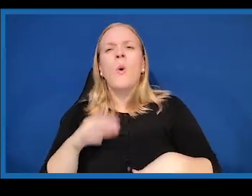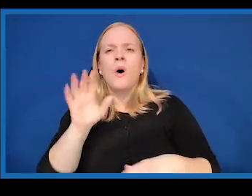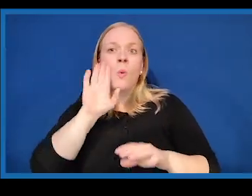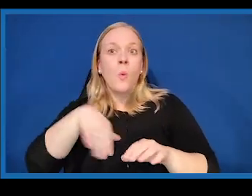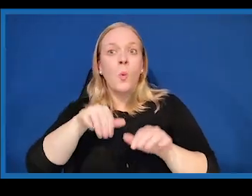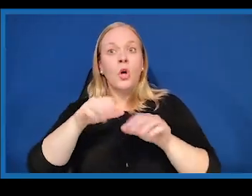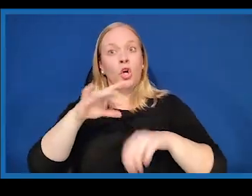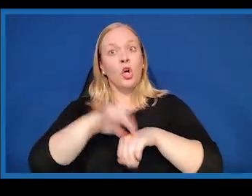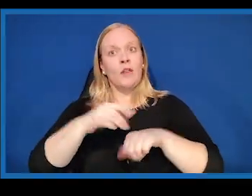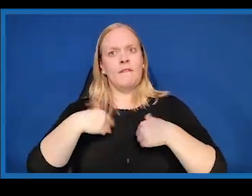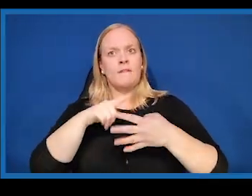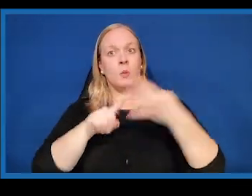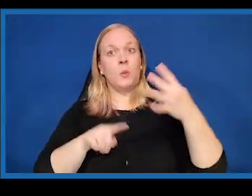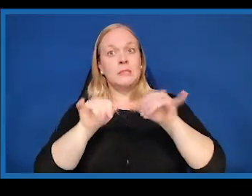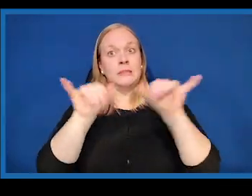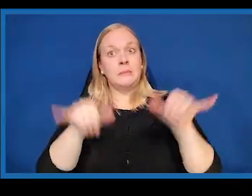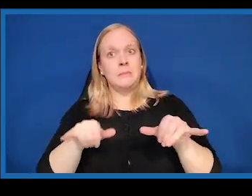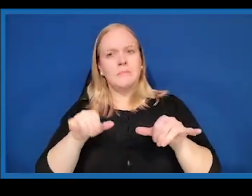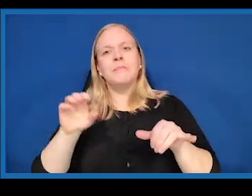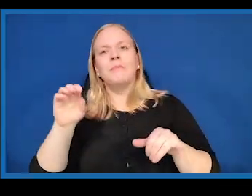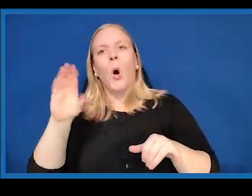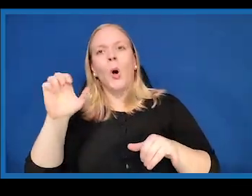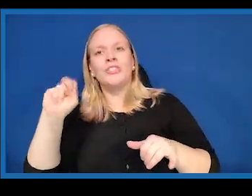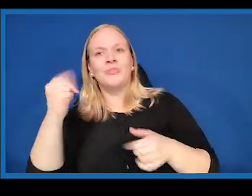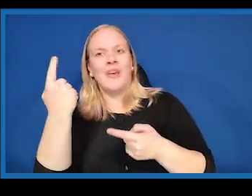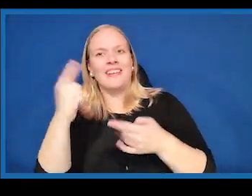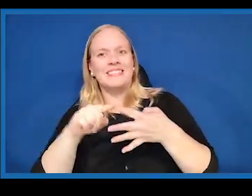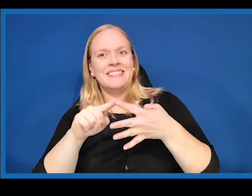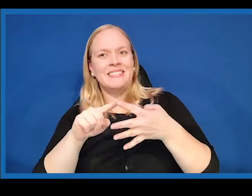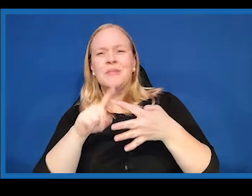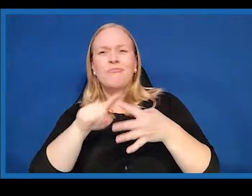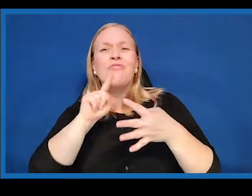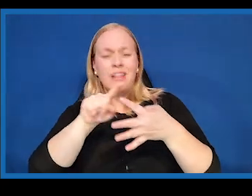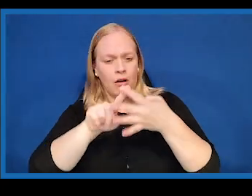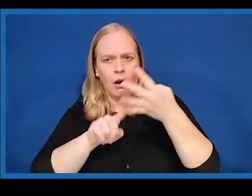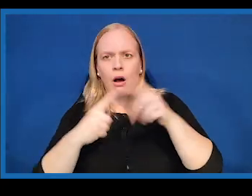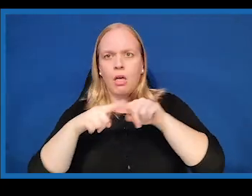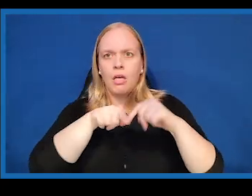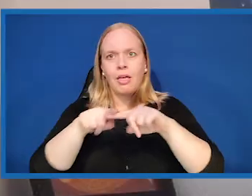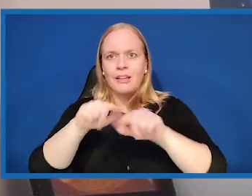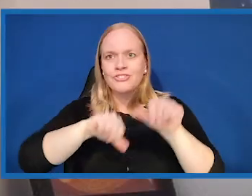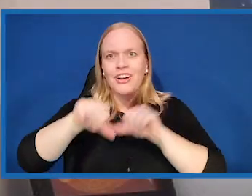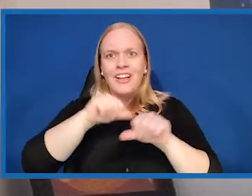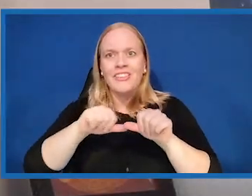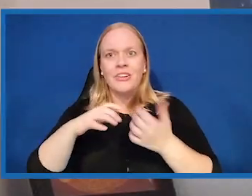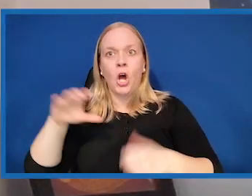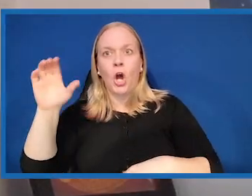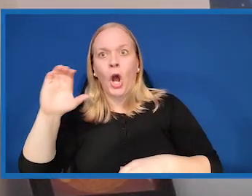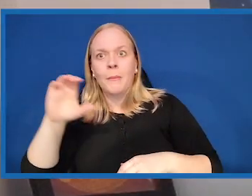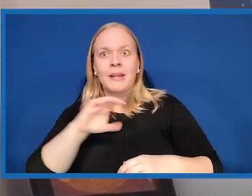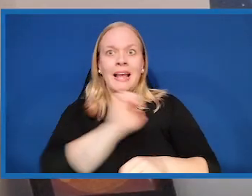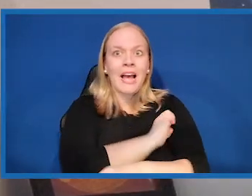ALL HAVE A COOL THING THAT THEY'RE DOING AND THEY'RE VERY INTERLINKED THROUGH THE EXCHANGE OF WATER, CARBON, OR ENERGY, AND SO IF ONE KIND OF- KIND OF FAILS,